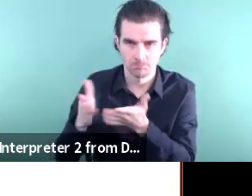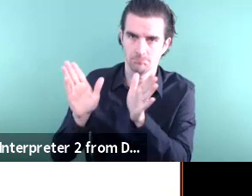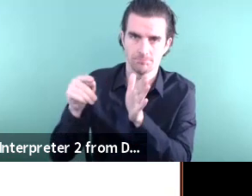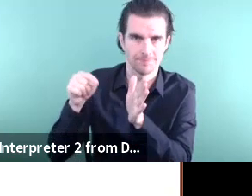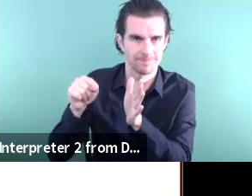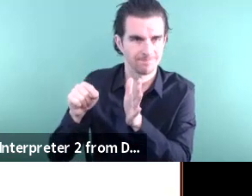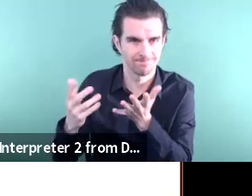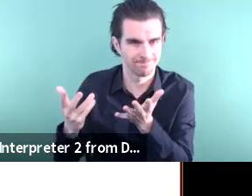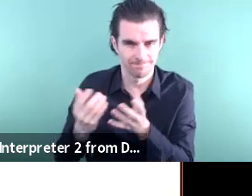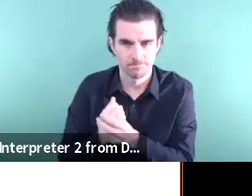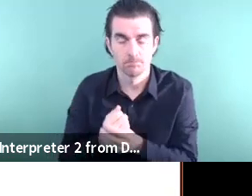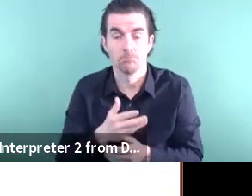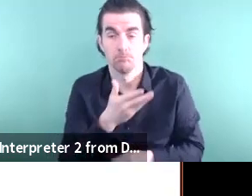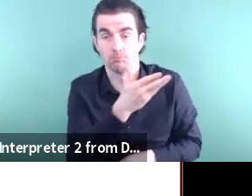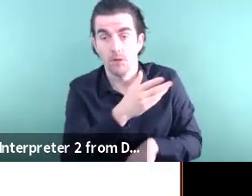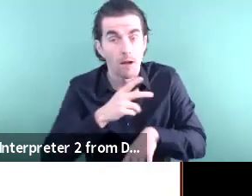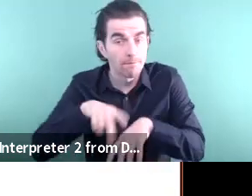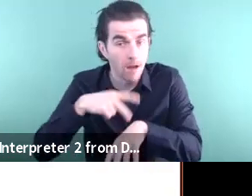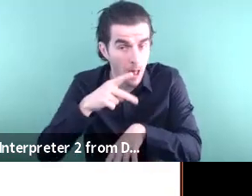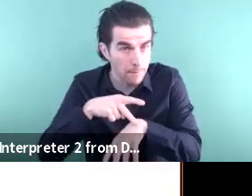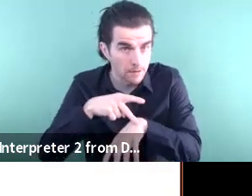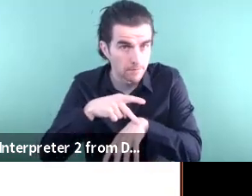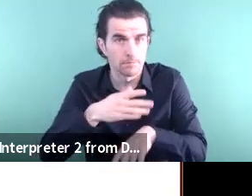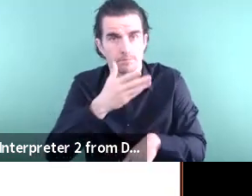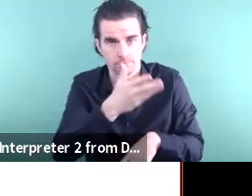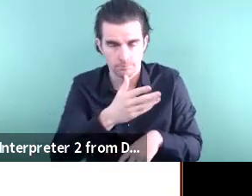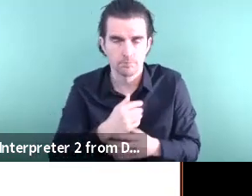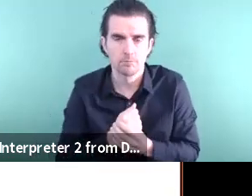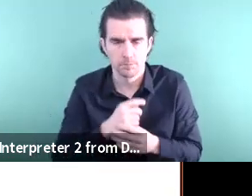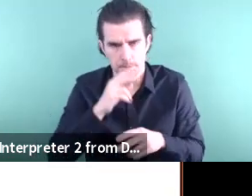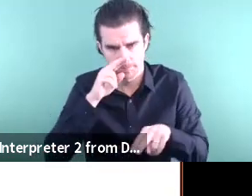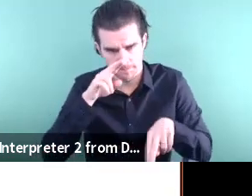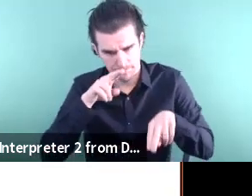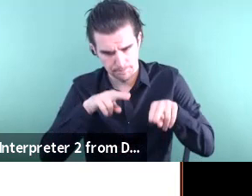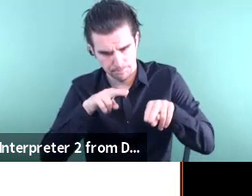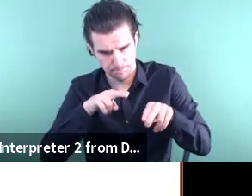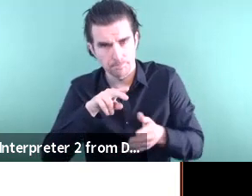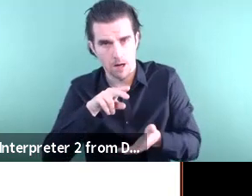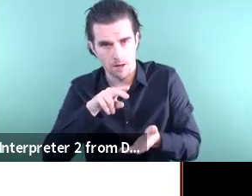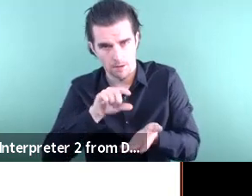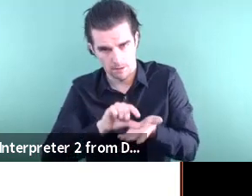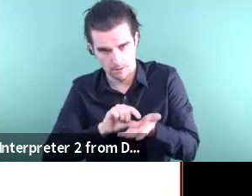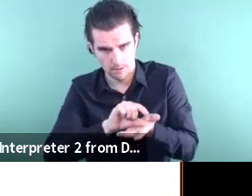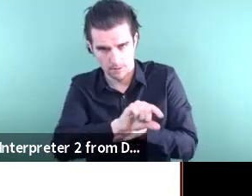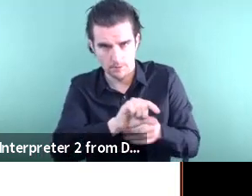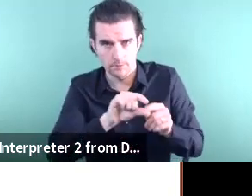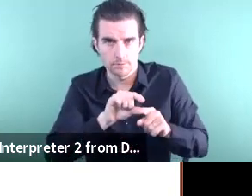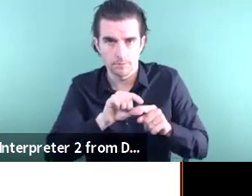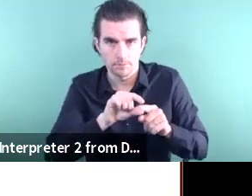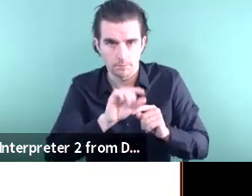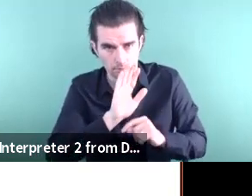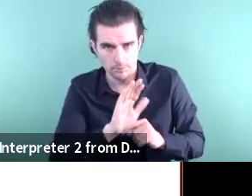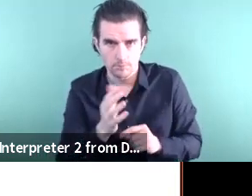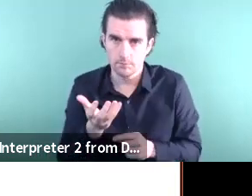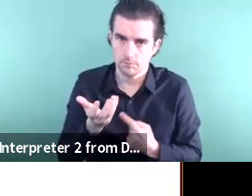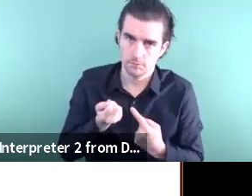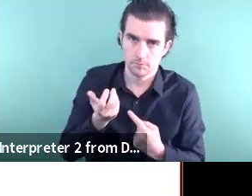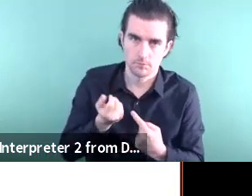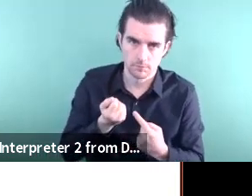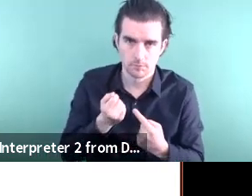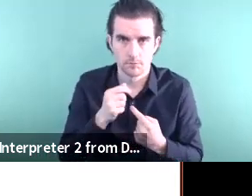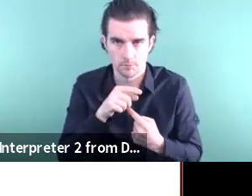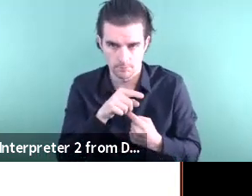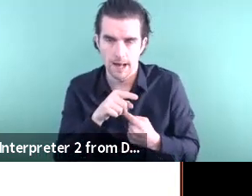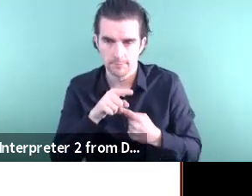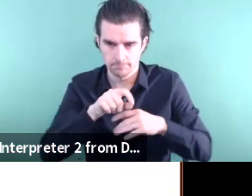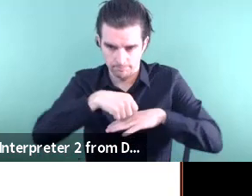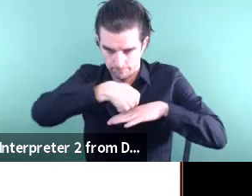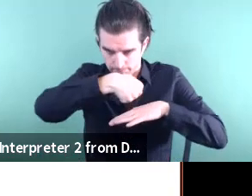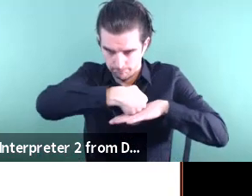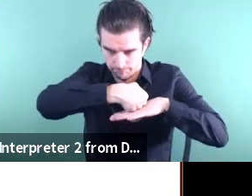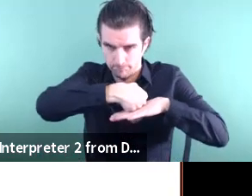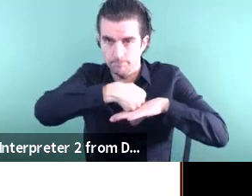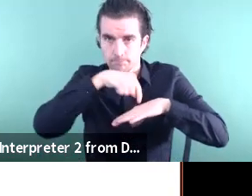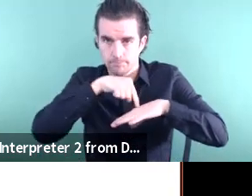And what is fundamental in order to address equity issues, is to assess welfare, take into account